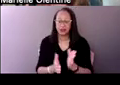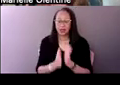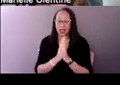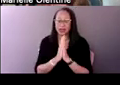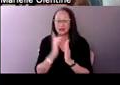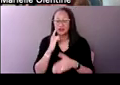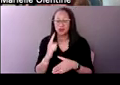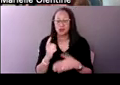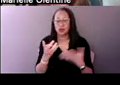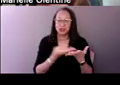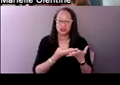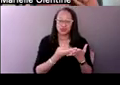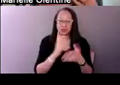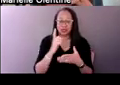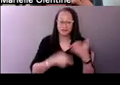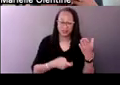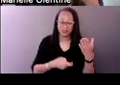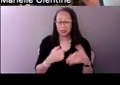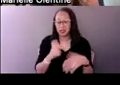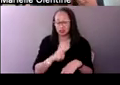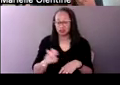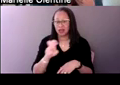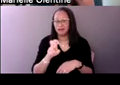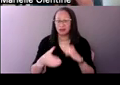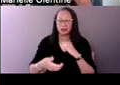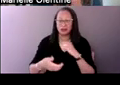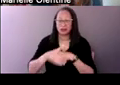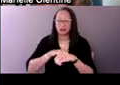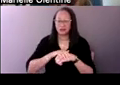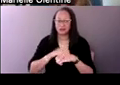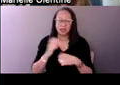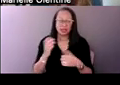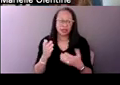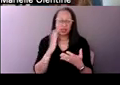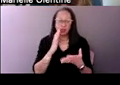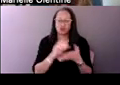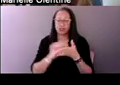experience, about 50% of film festivals are already give waivers or discounts when you ask. And in the